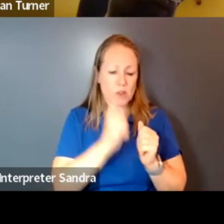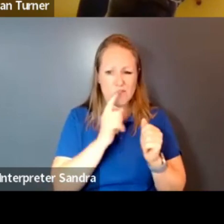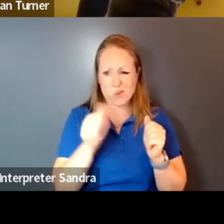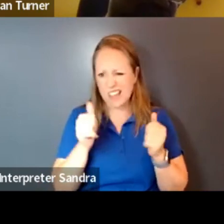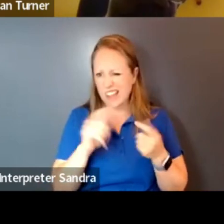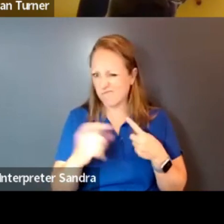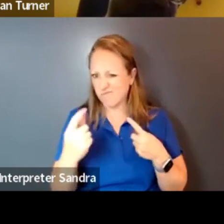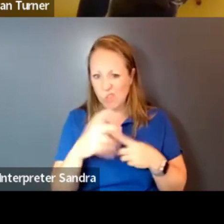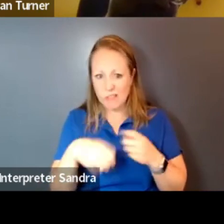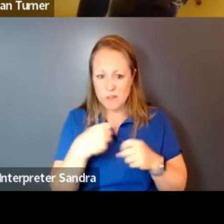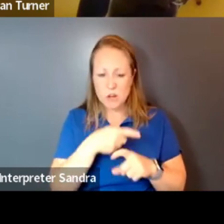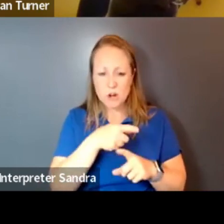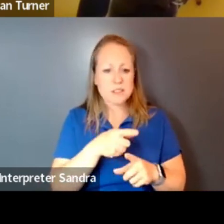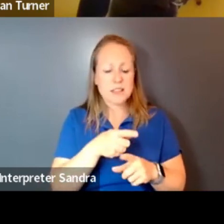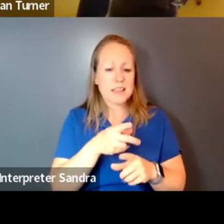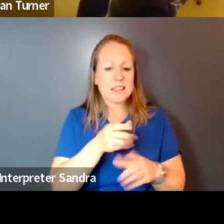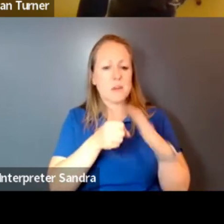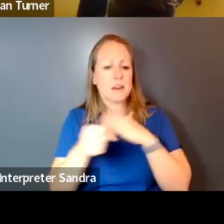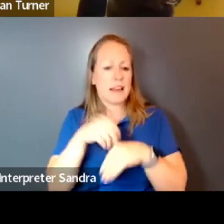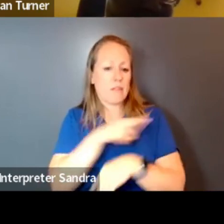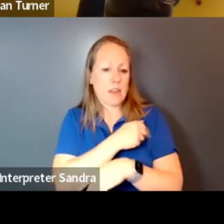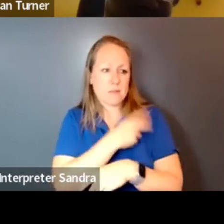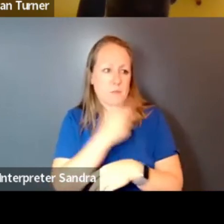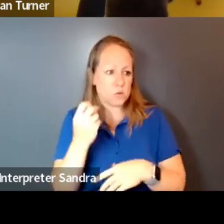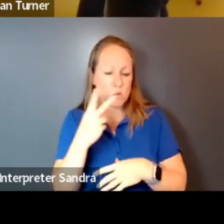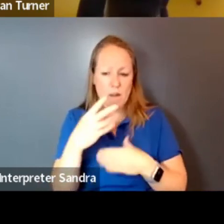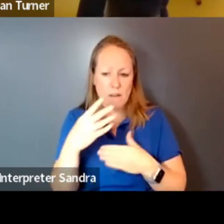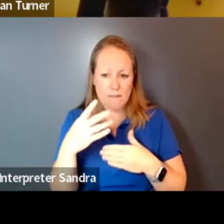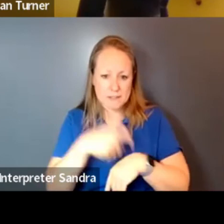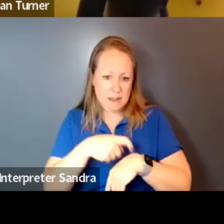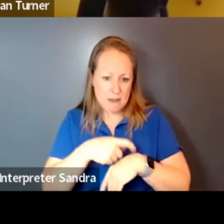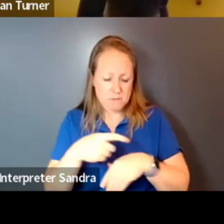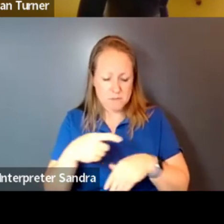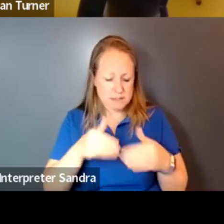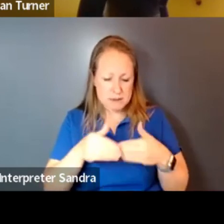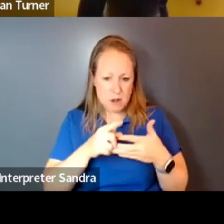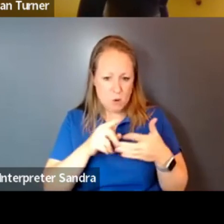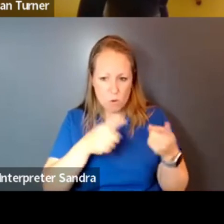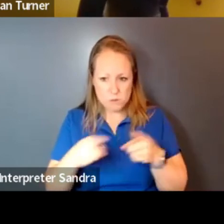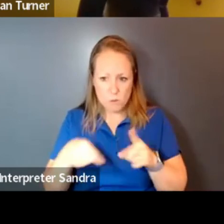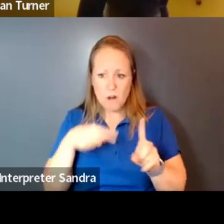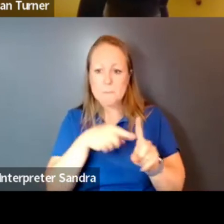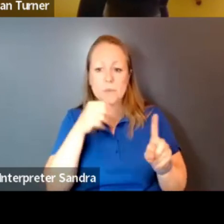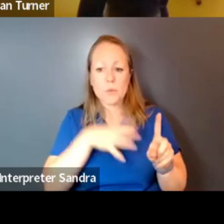been hospitalized 12 times just no matter what was going on. And she told me early on, and she said, Well, you know, I don't have a lot of mental health